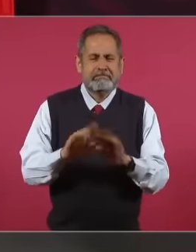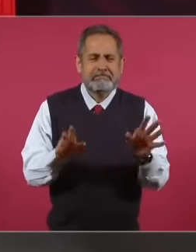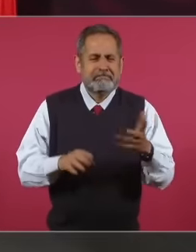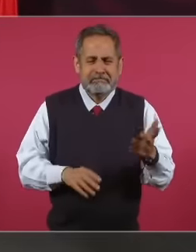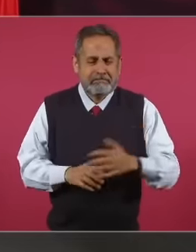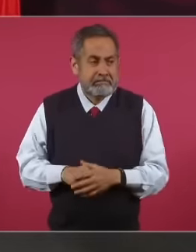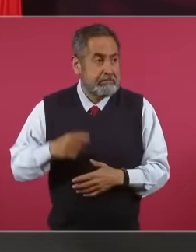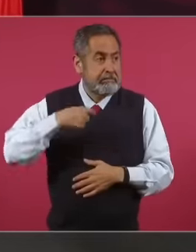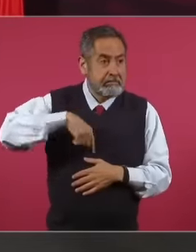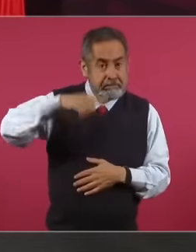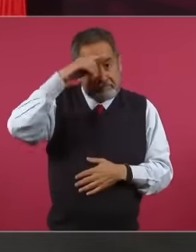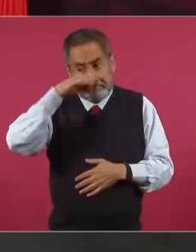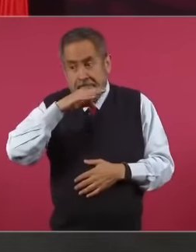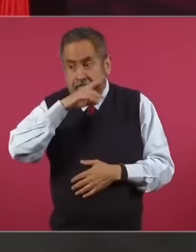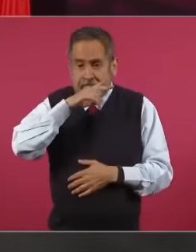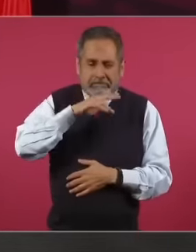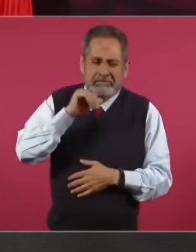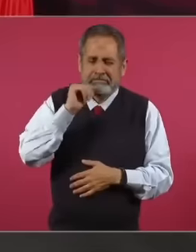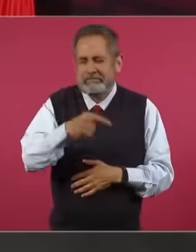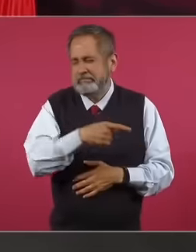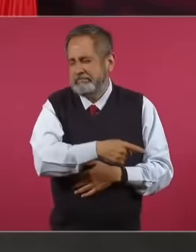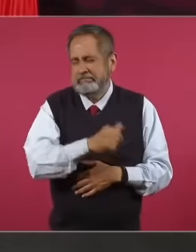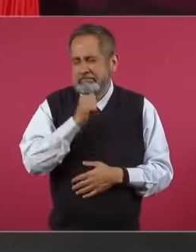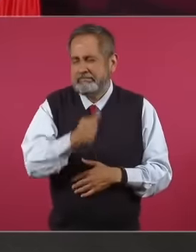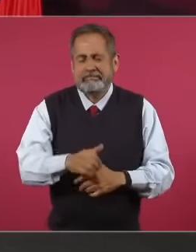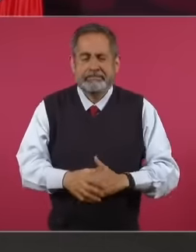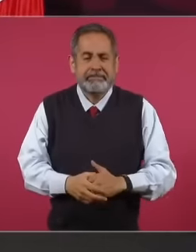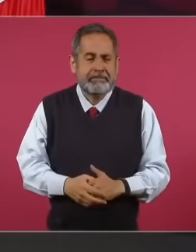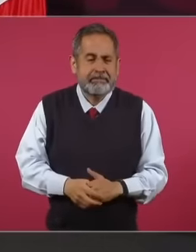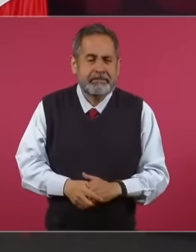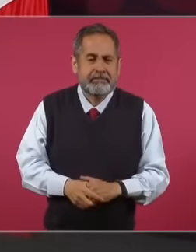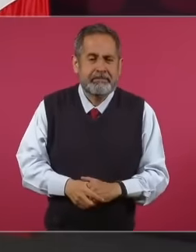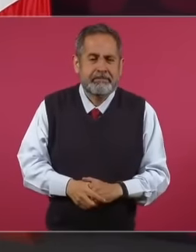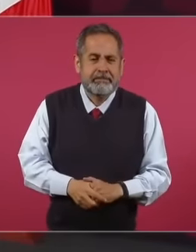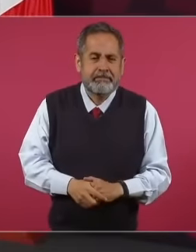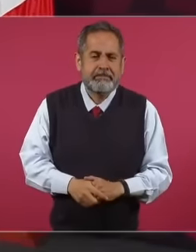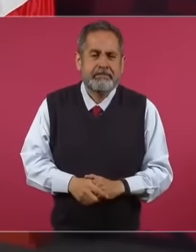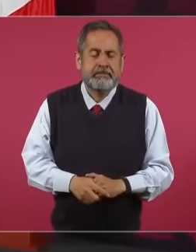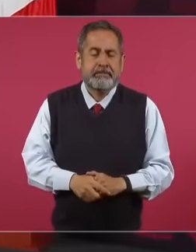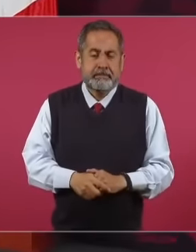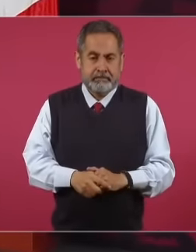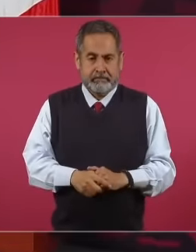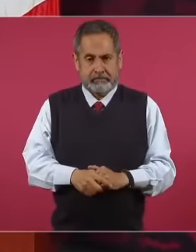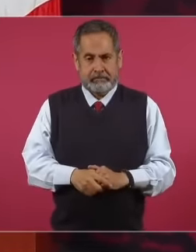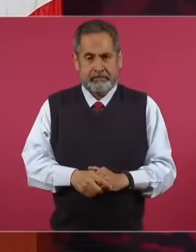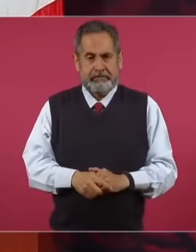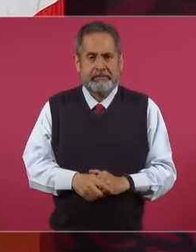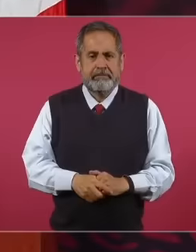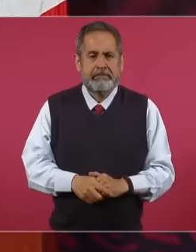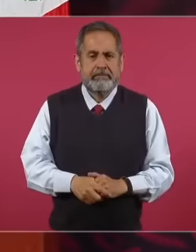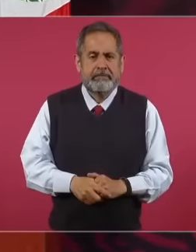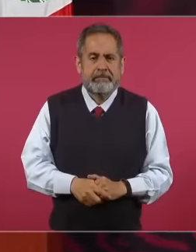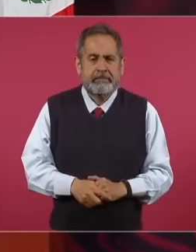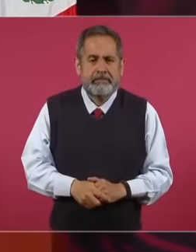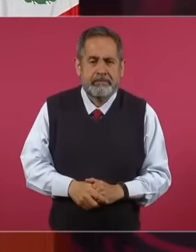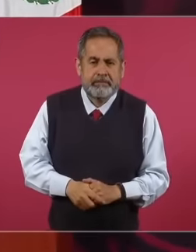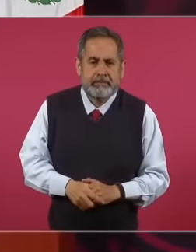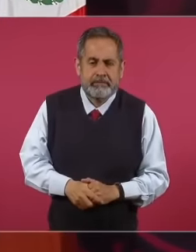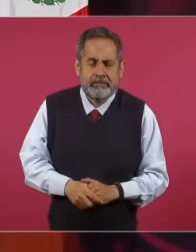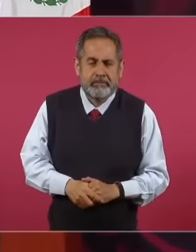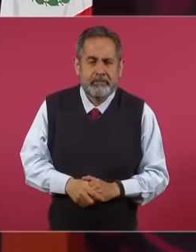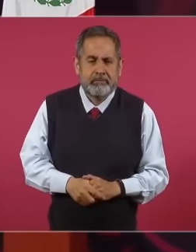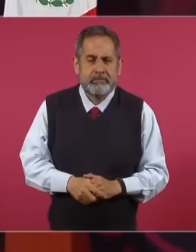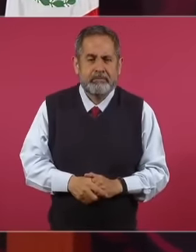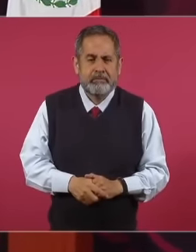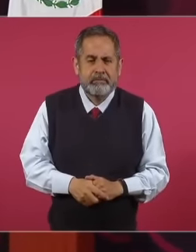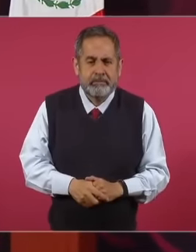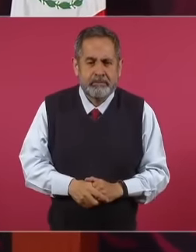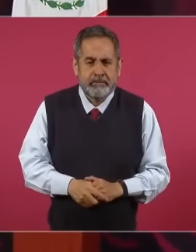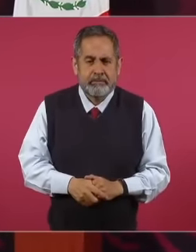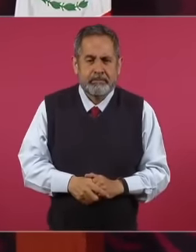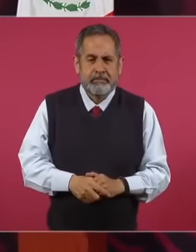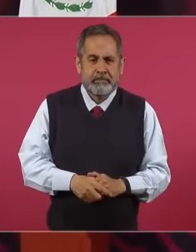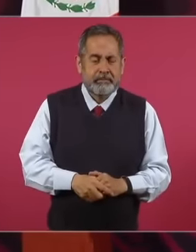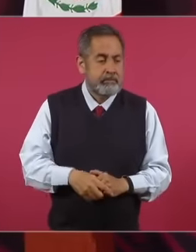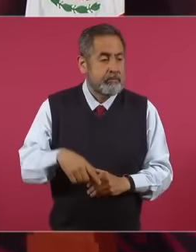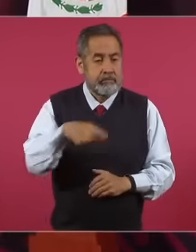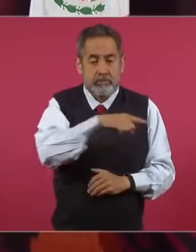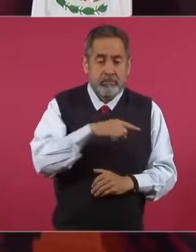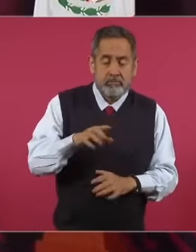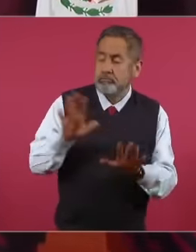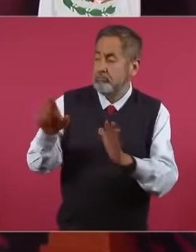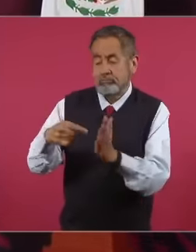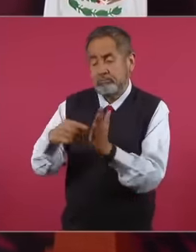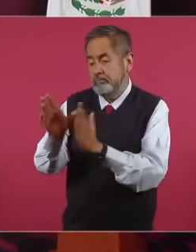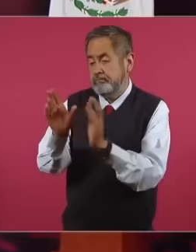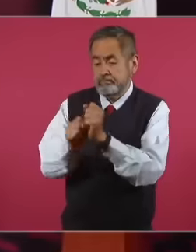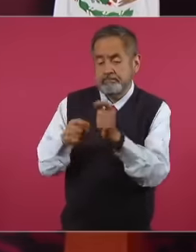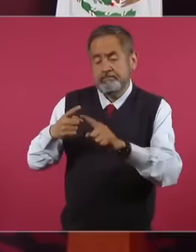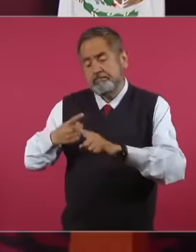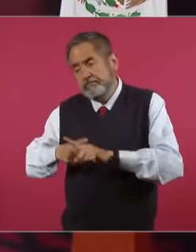worried but they want that the constitution be interpreted